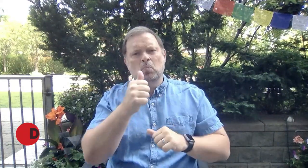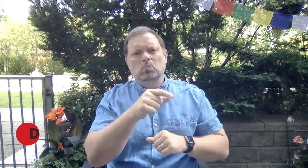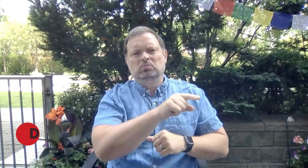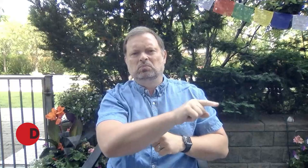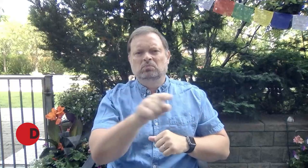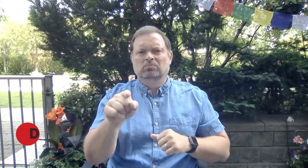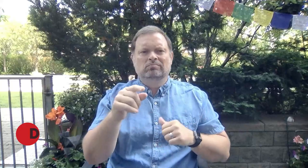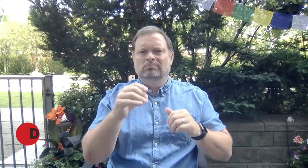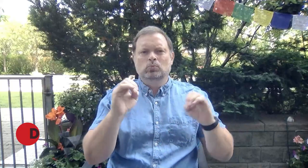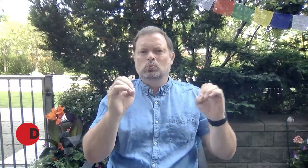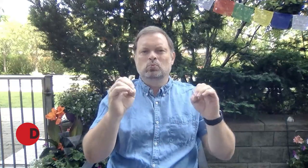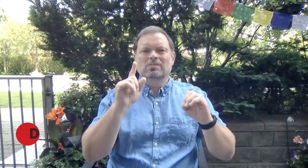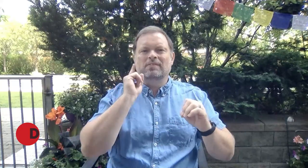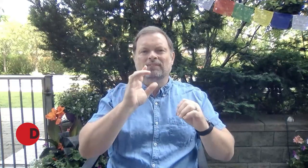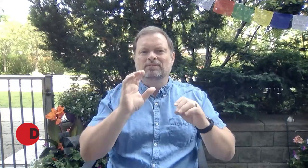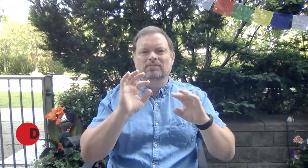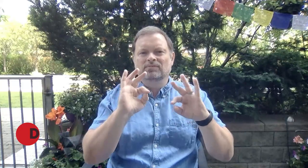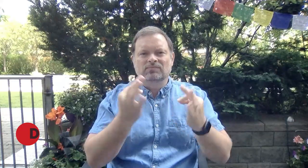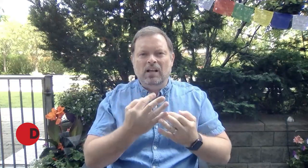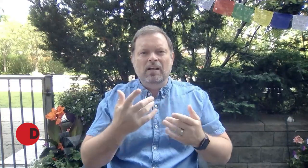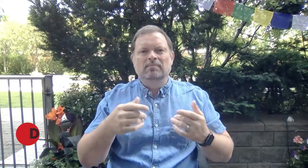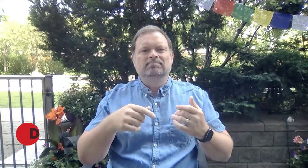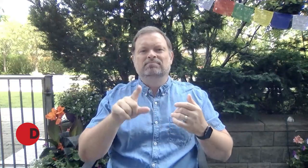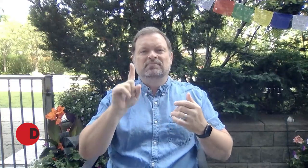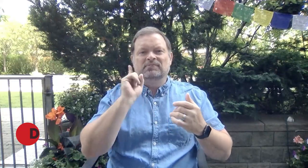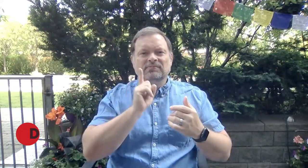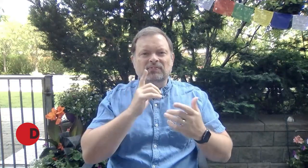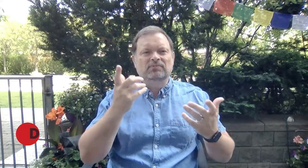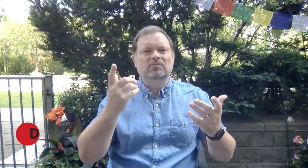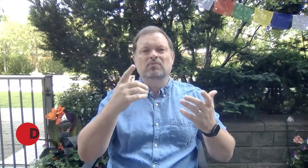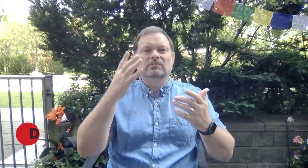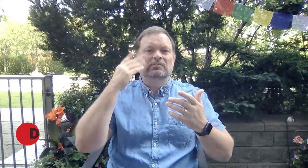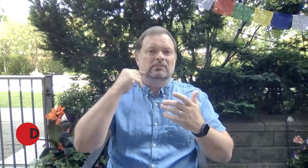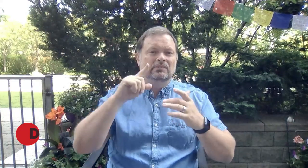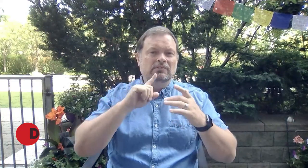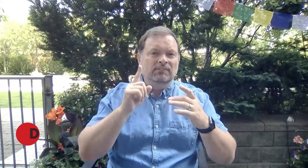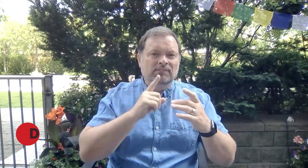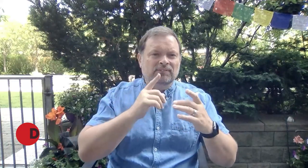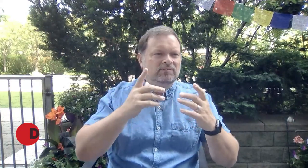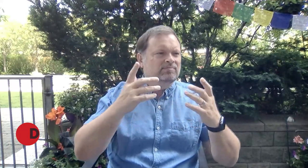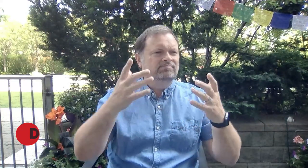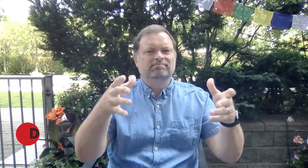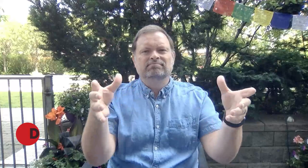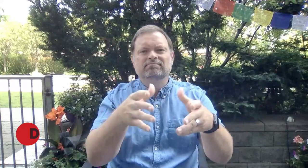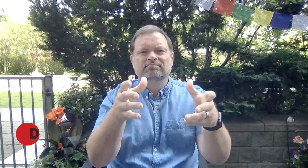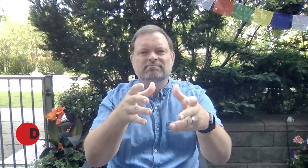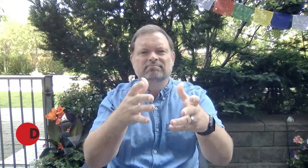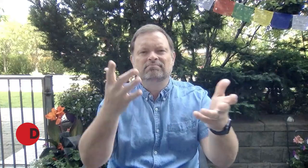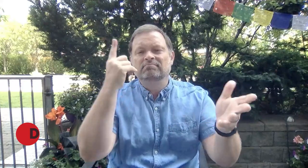Many or most of my classmates had no Deaf family members or Deaf experiences or encounters.